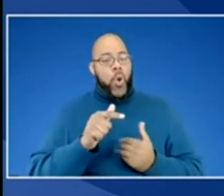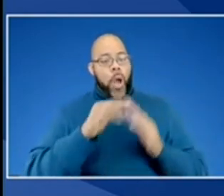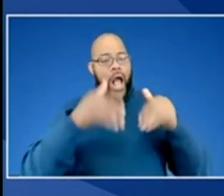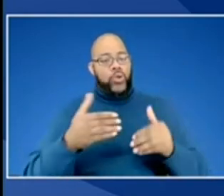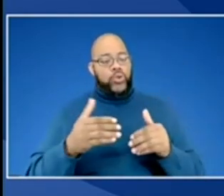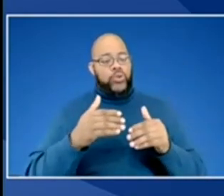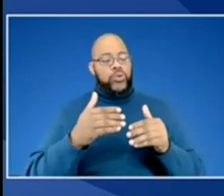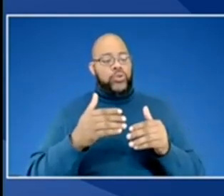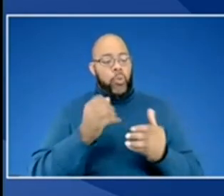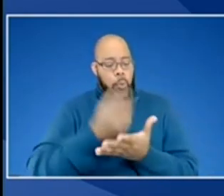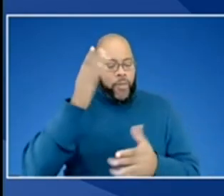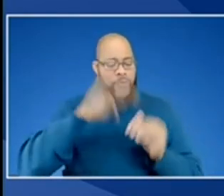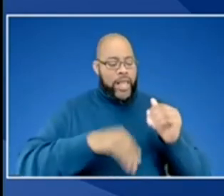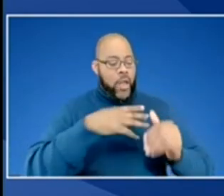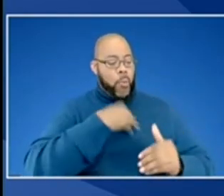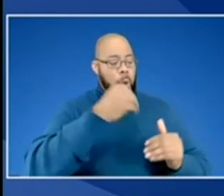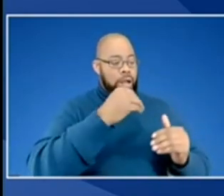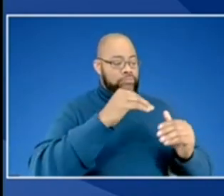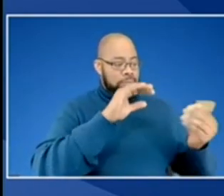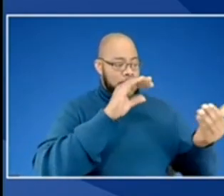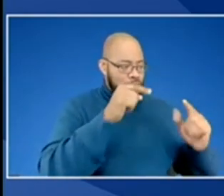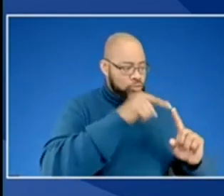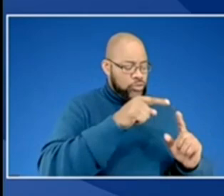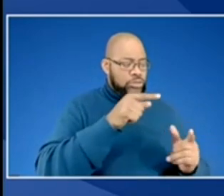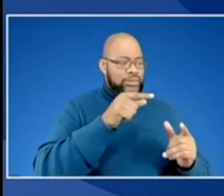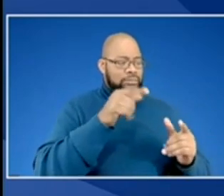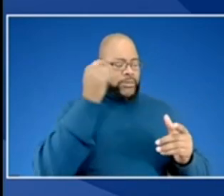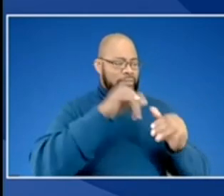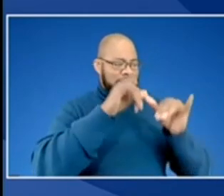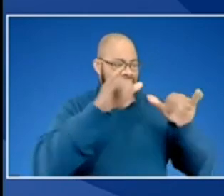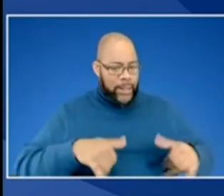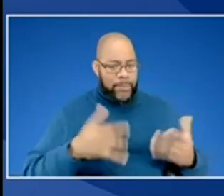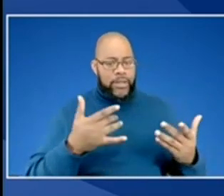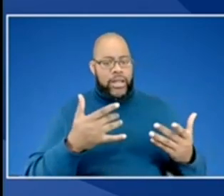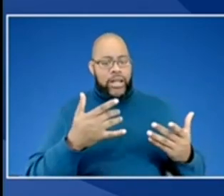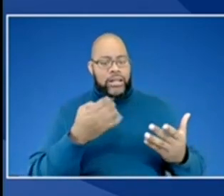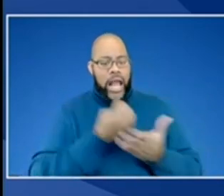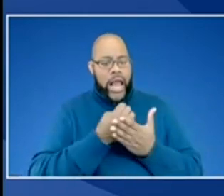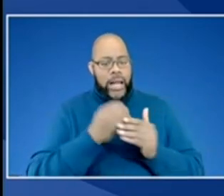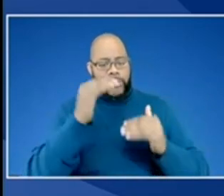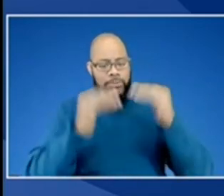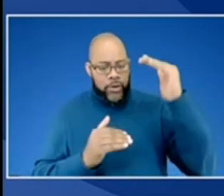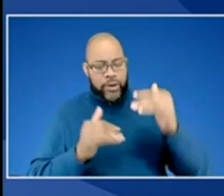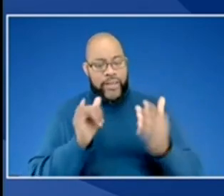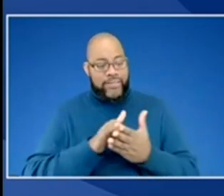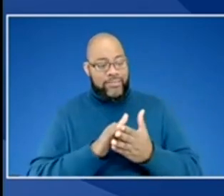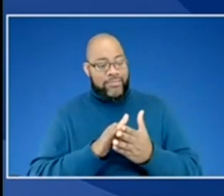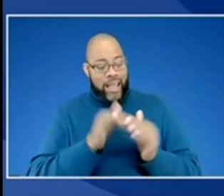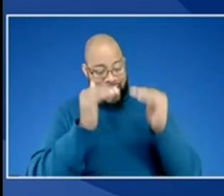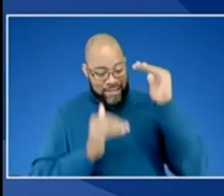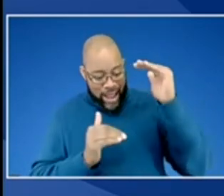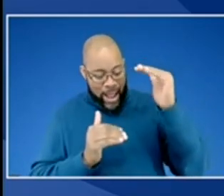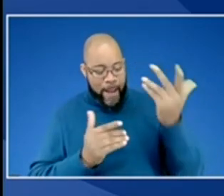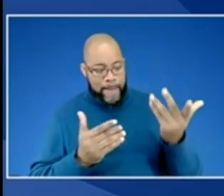white counterparts due to historical and systemic disparities. This wealth gap has affected their ability to cover necessary expenses.